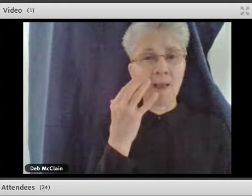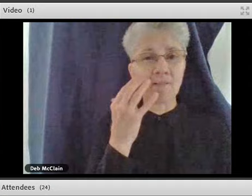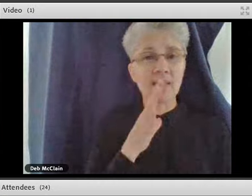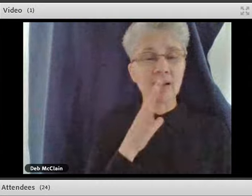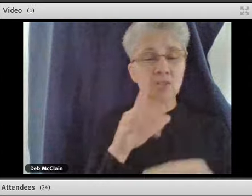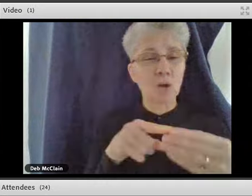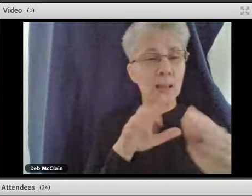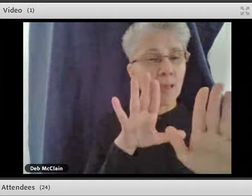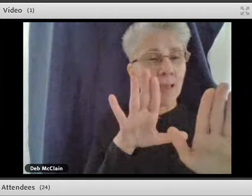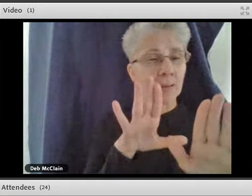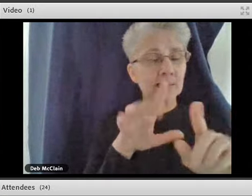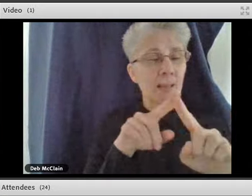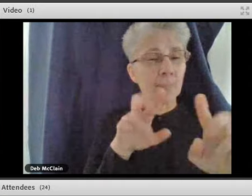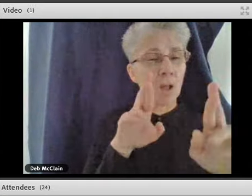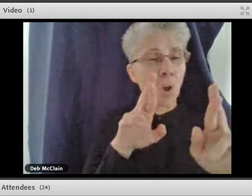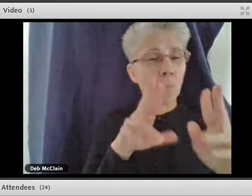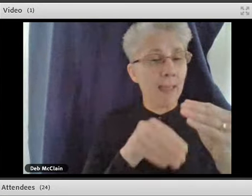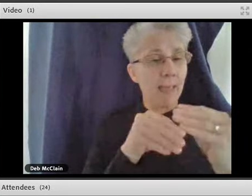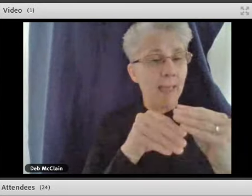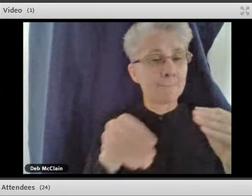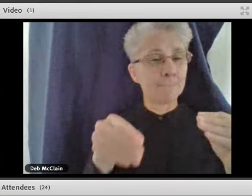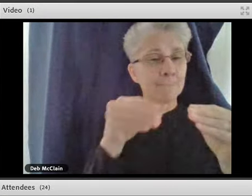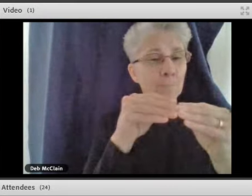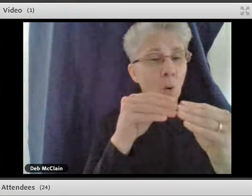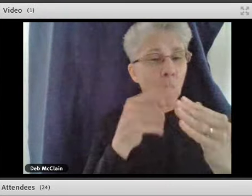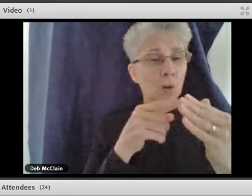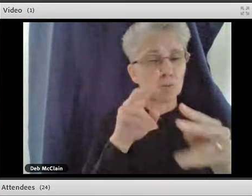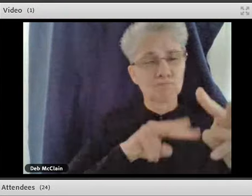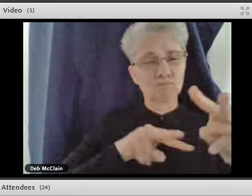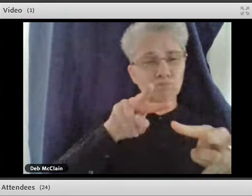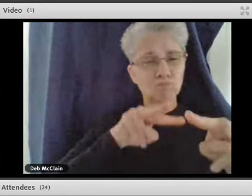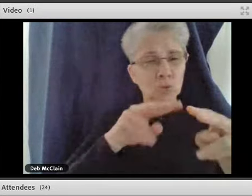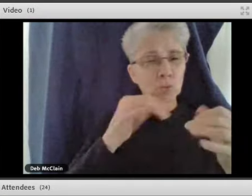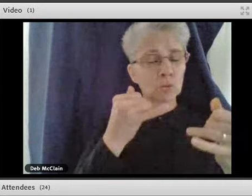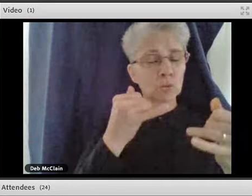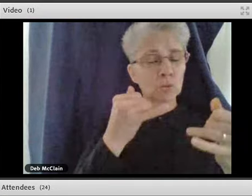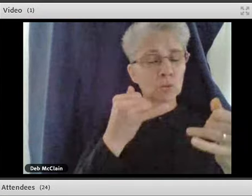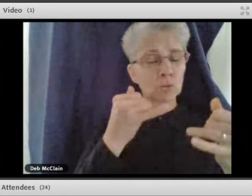Maybe there's just one thing here you find helpful. You know everything I've talked about today, and that's excellent.